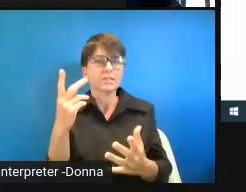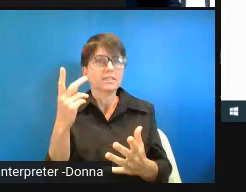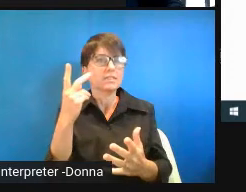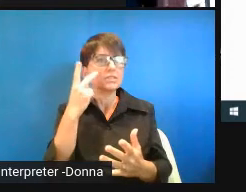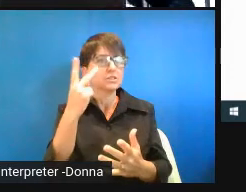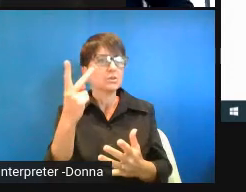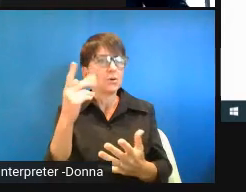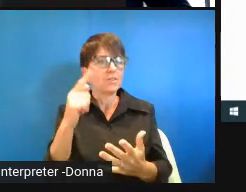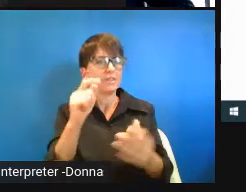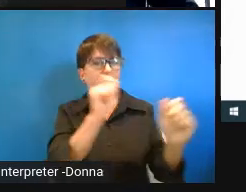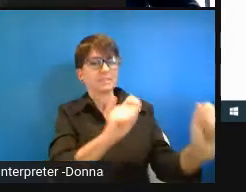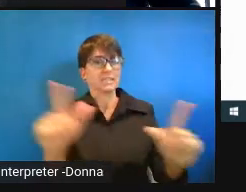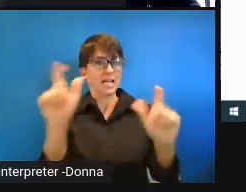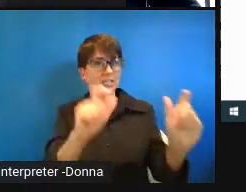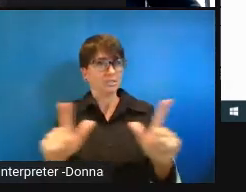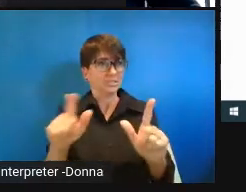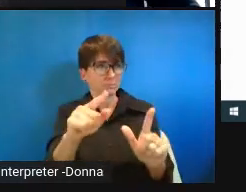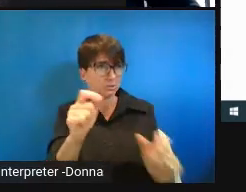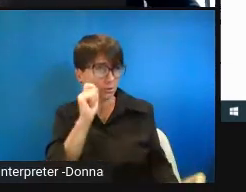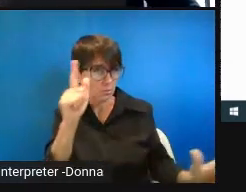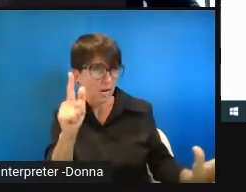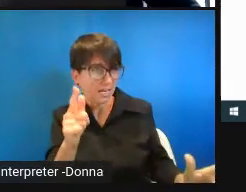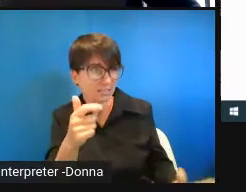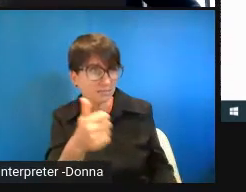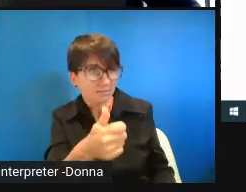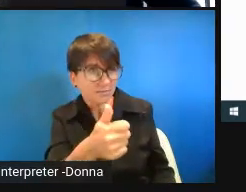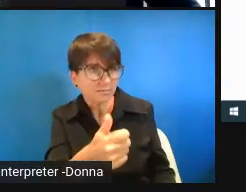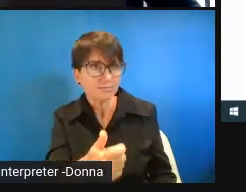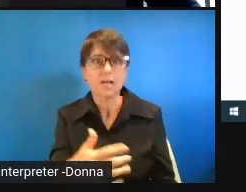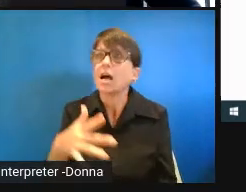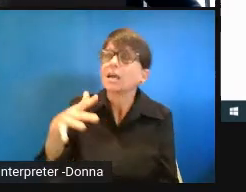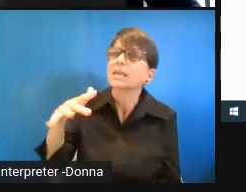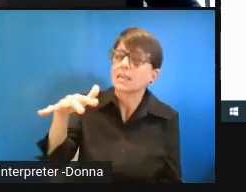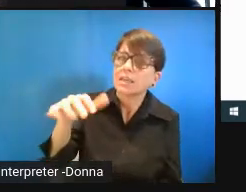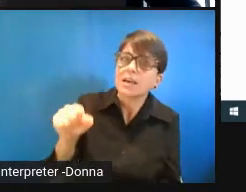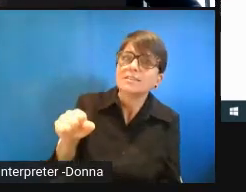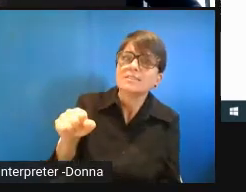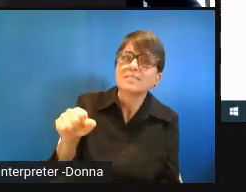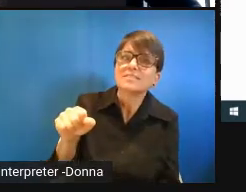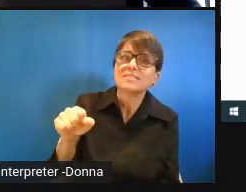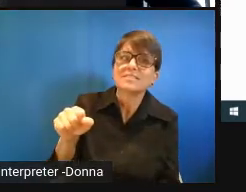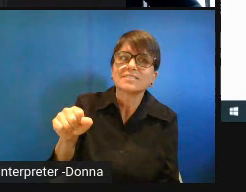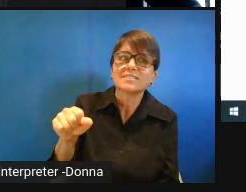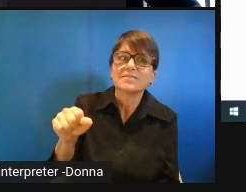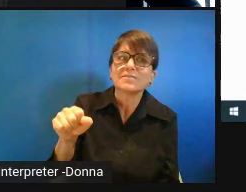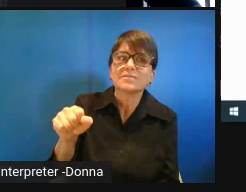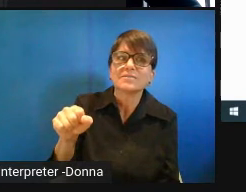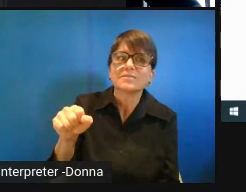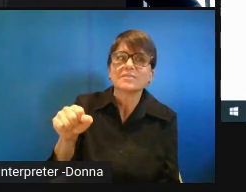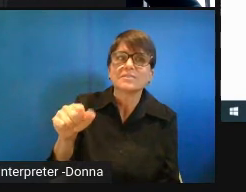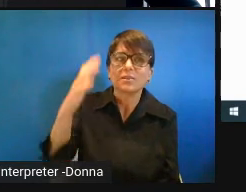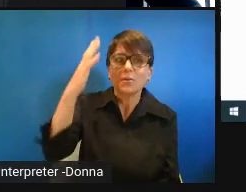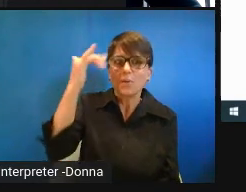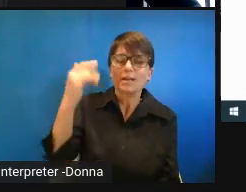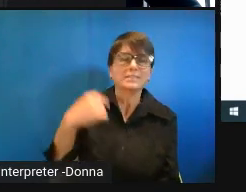Didn't that surprise you? Yes, especially because I did not expect that.